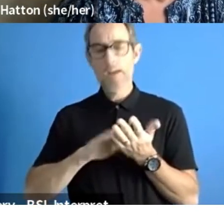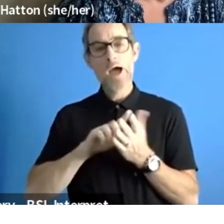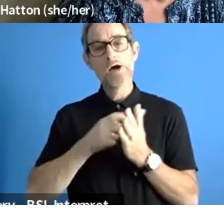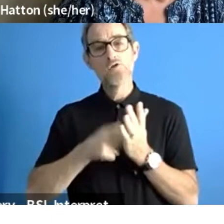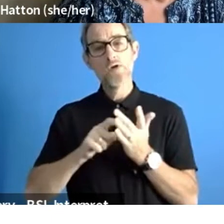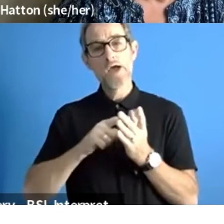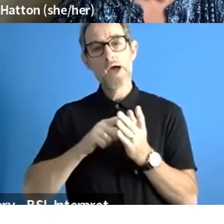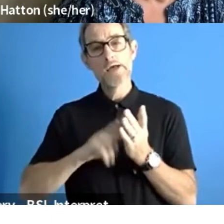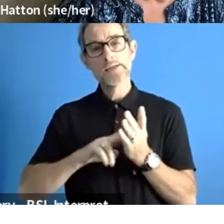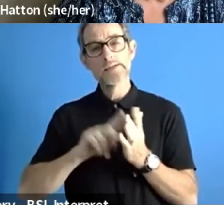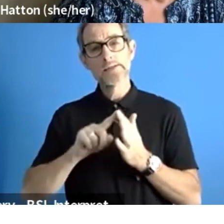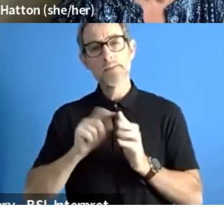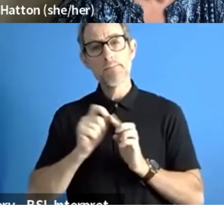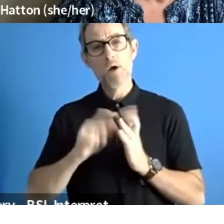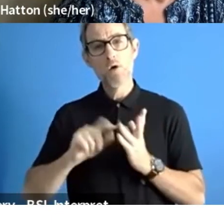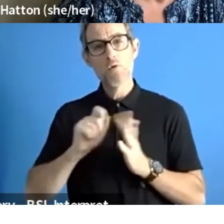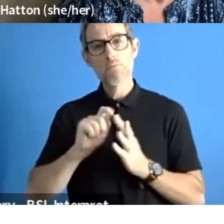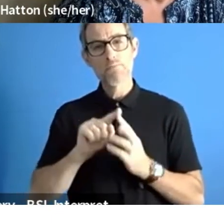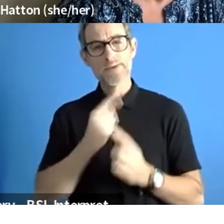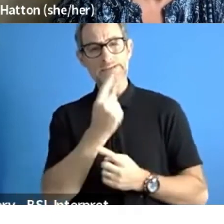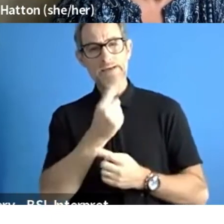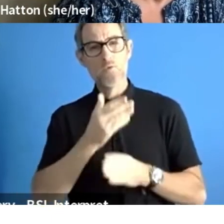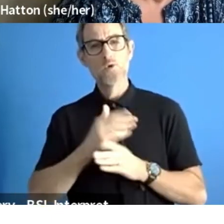Advice who will introduce the session to you.